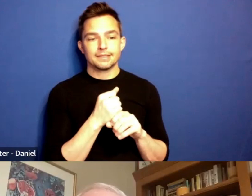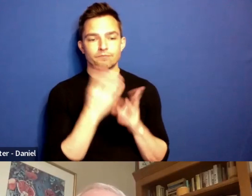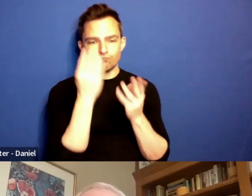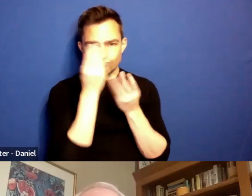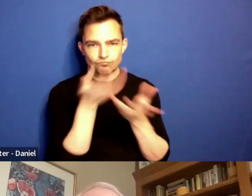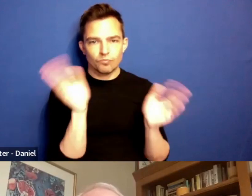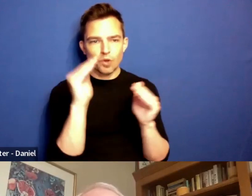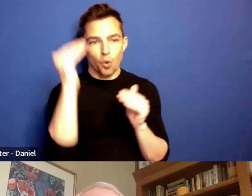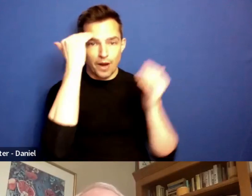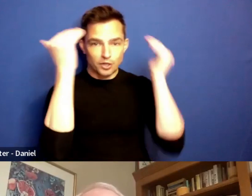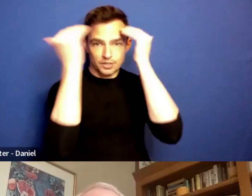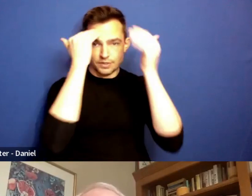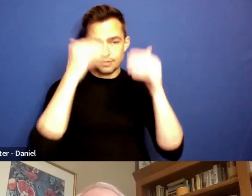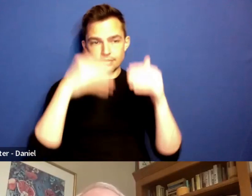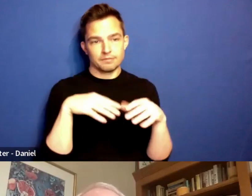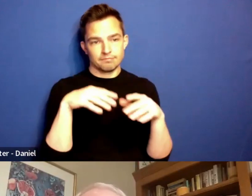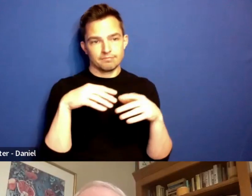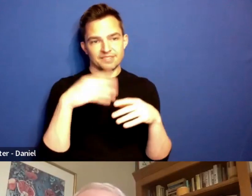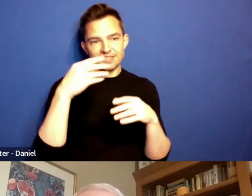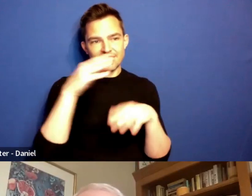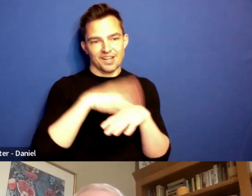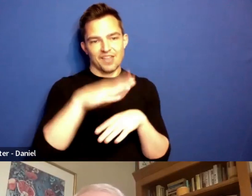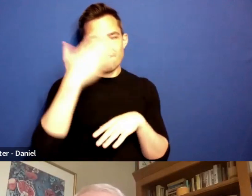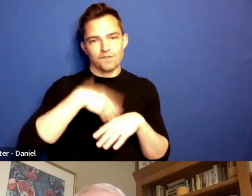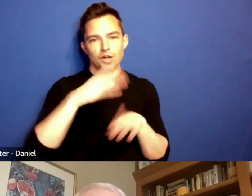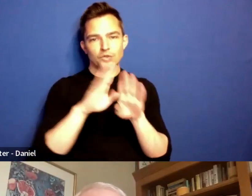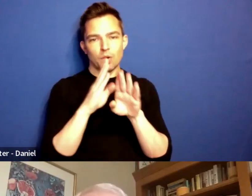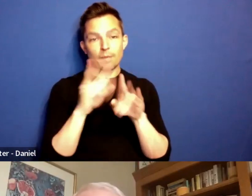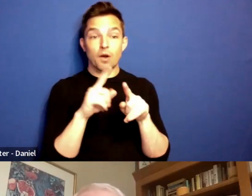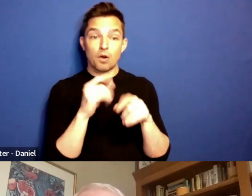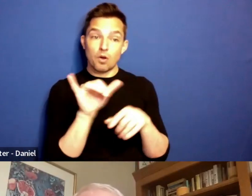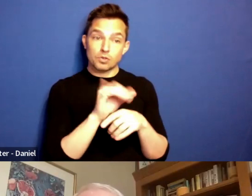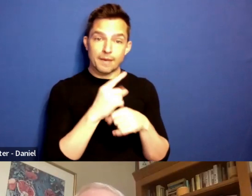front door. As well as making sure it's not the wrong door